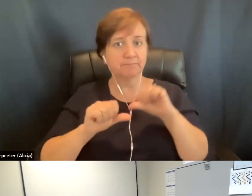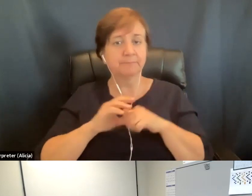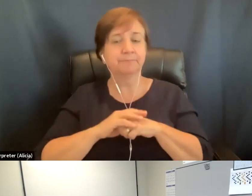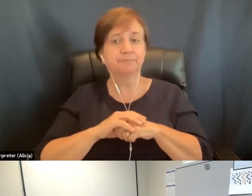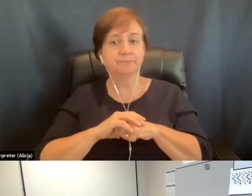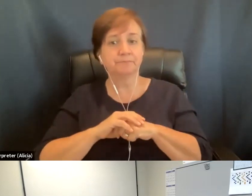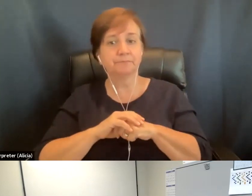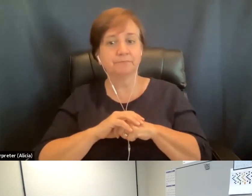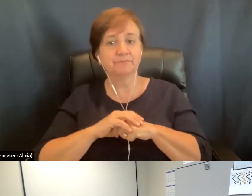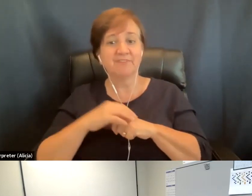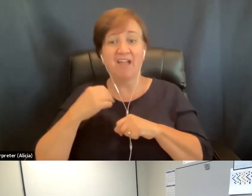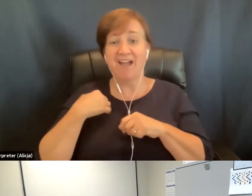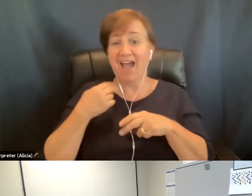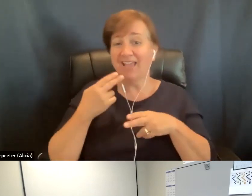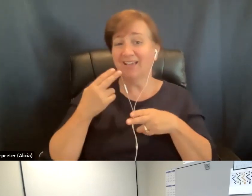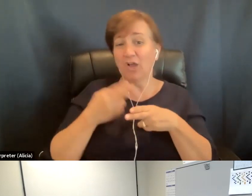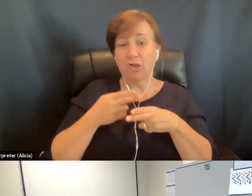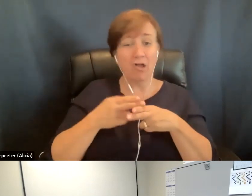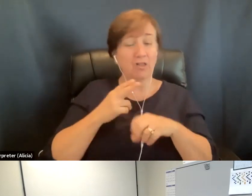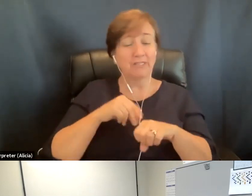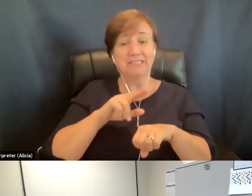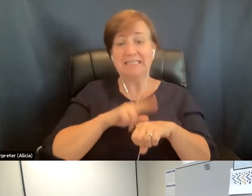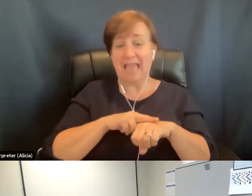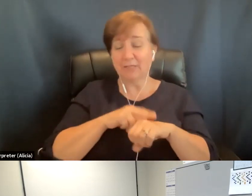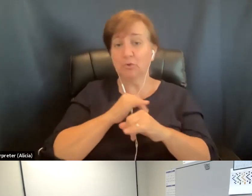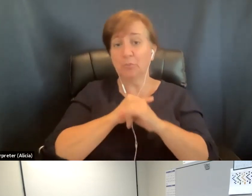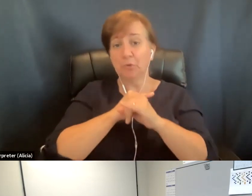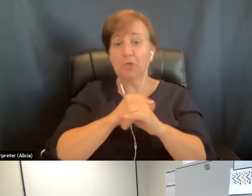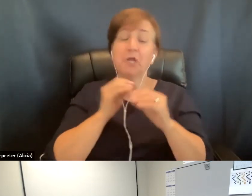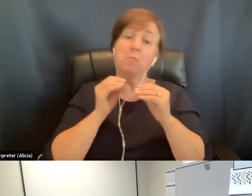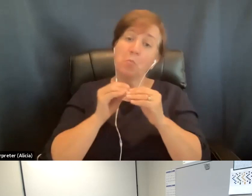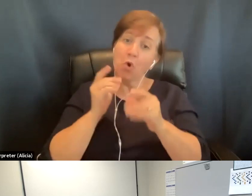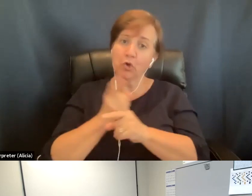Dr. Elsa Villarino: I can call it natural immunity and most more correctly, I should have said.